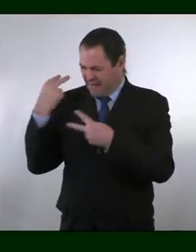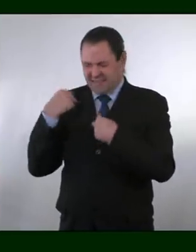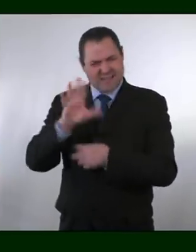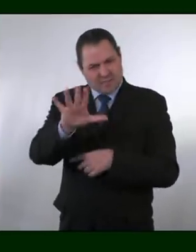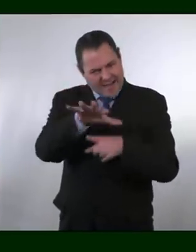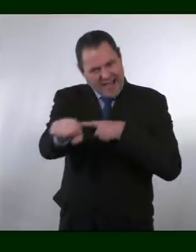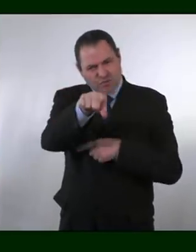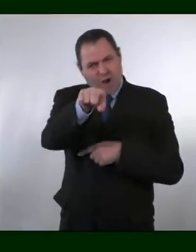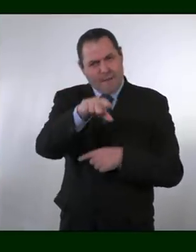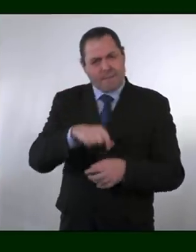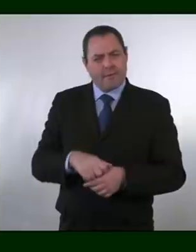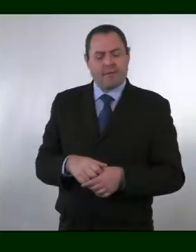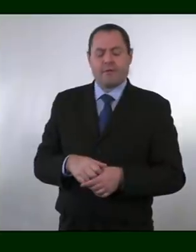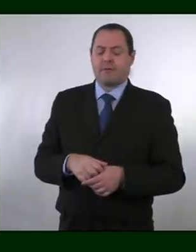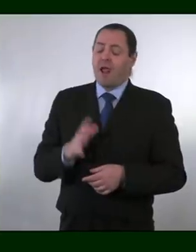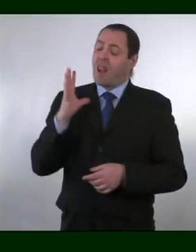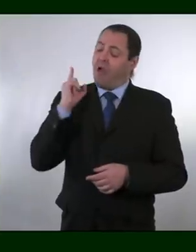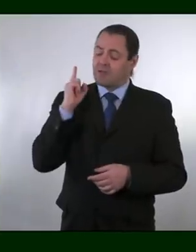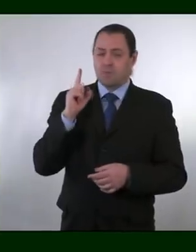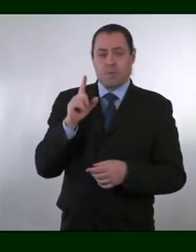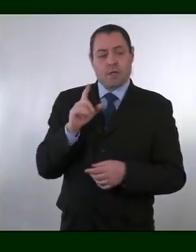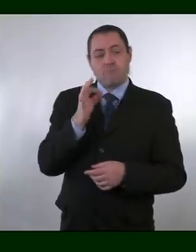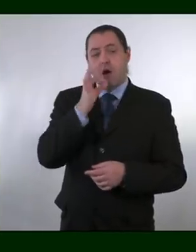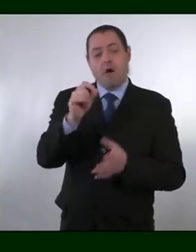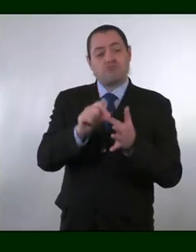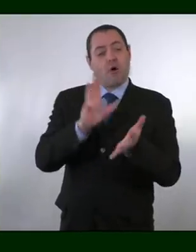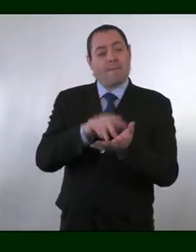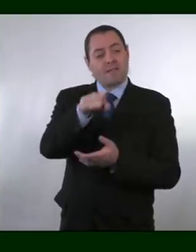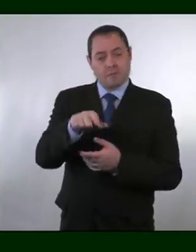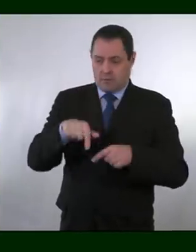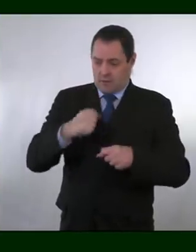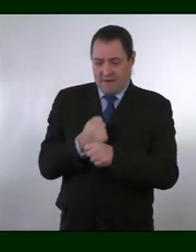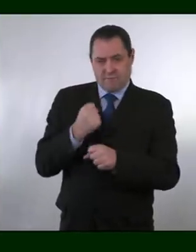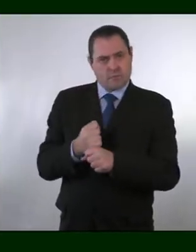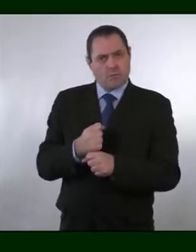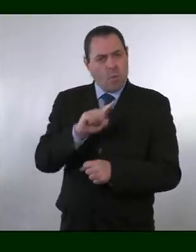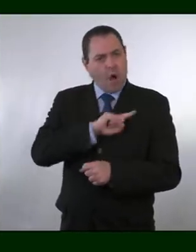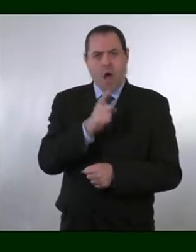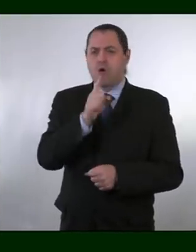Last week, the Prime Minister could not explain how his Government ended up paying £150 million on